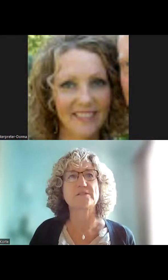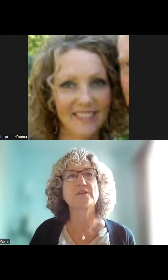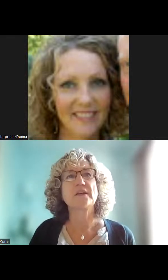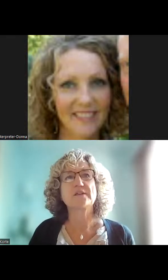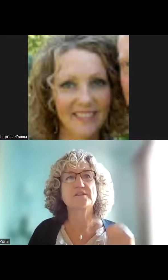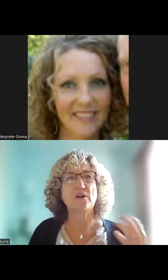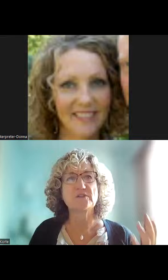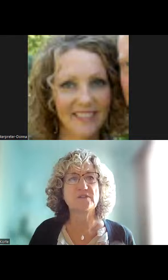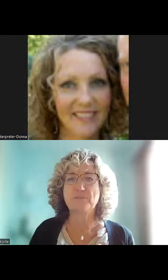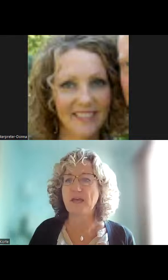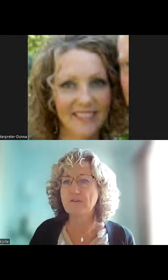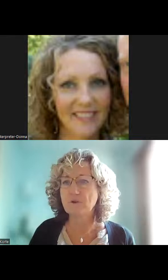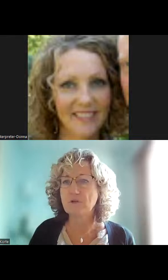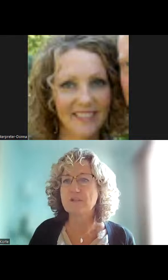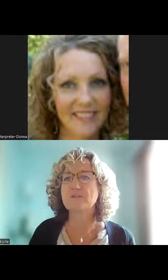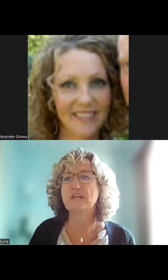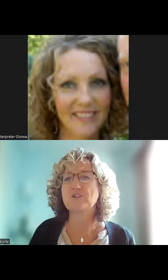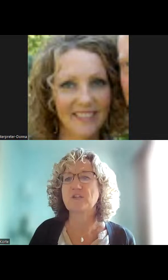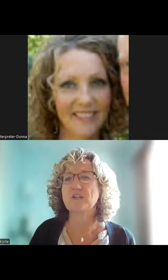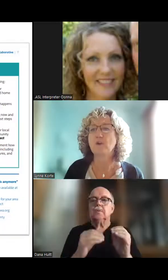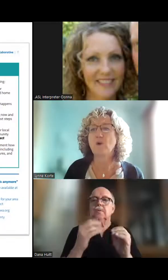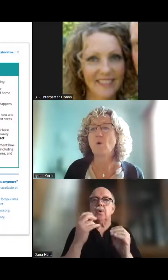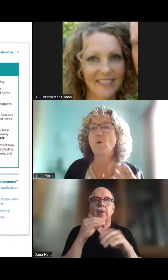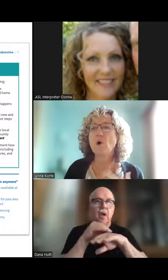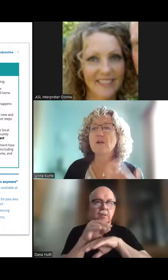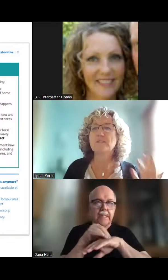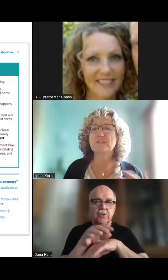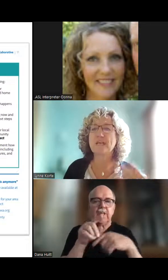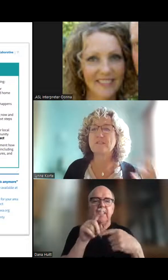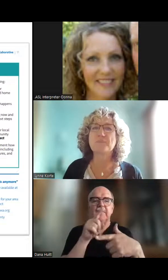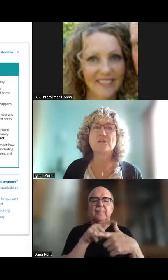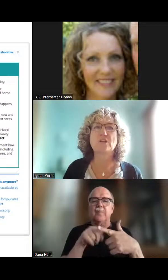retire but to want to make sure have access to a permanent benefit. So those folks